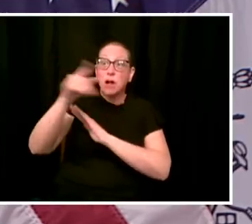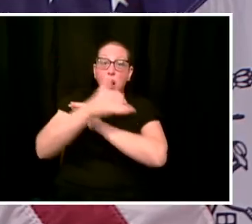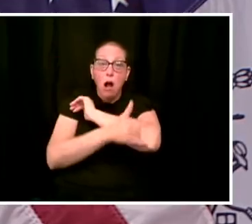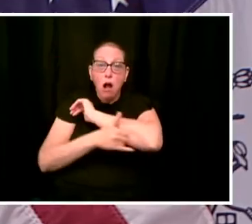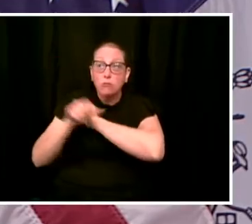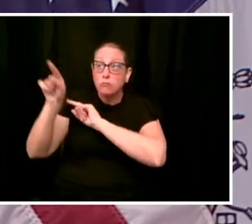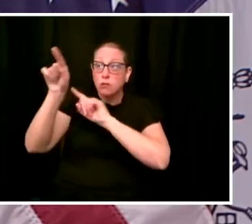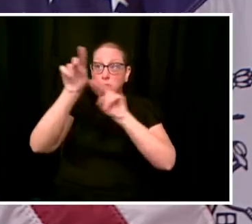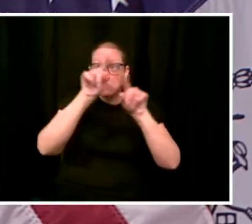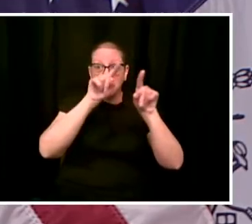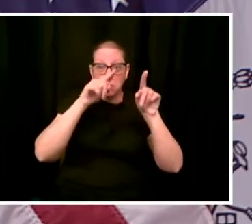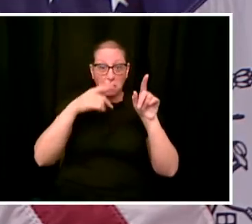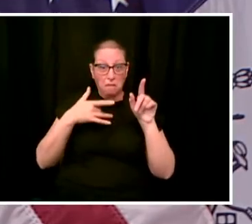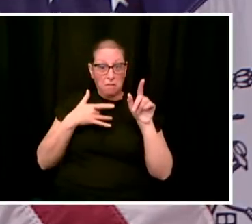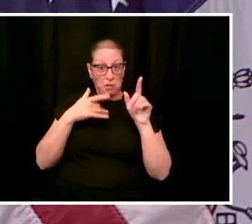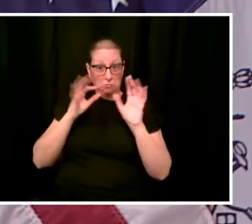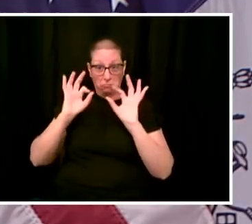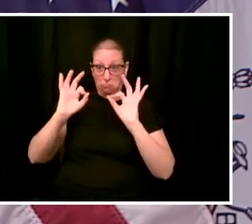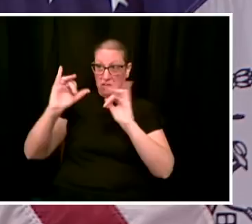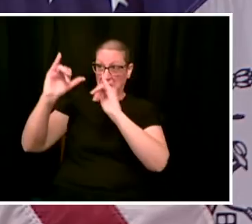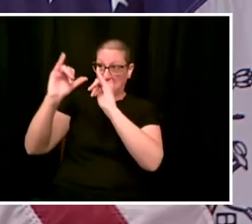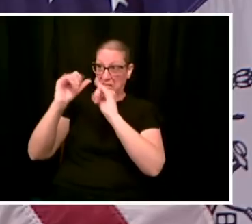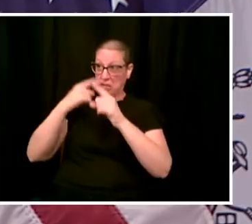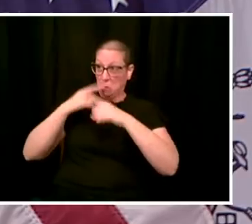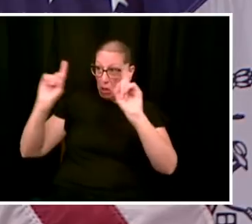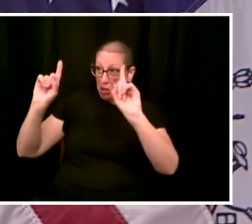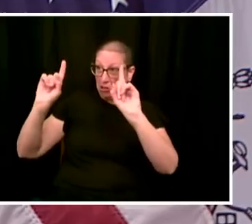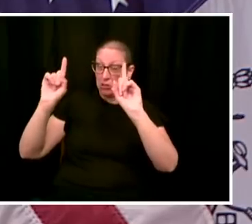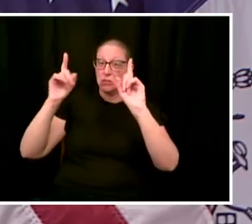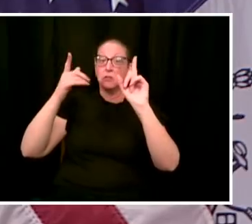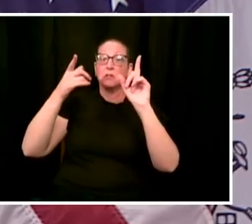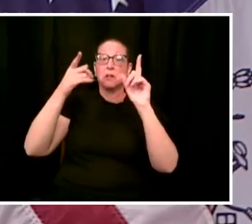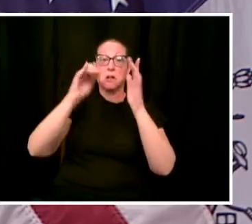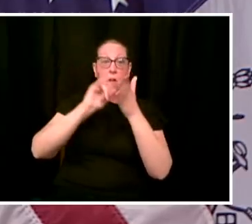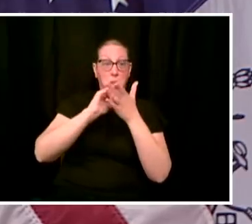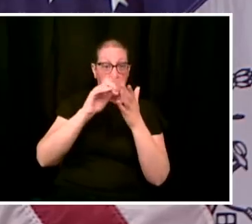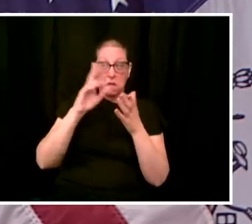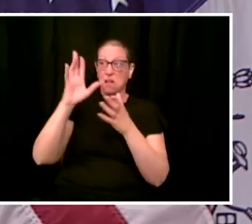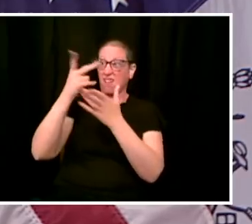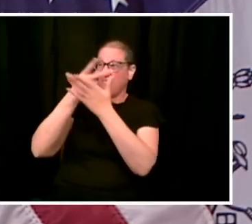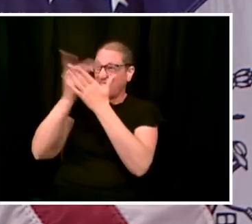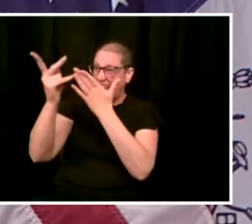AT HAS BEEN USES AROUND THE CONTUY RI. THAT IS THE KIND